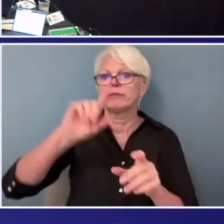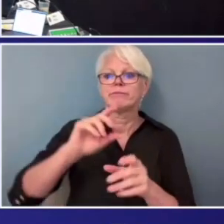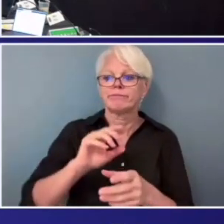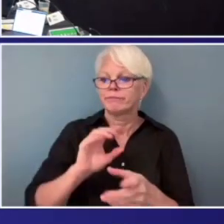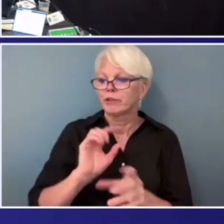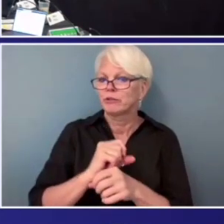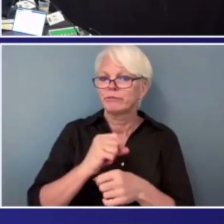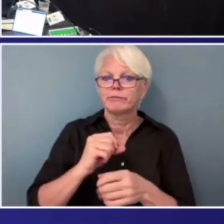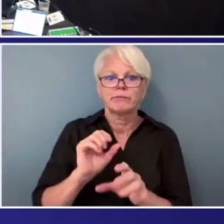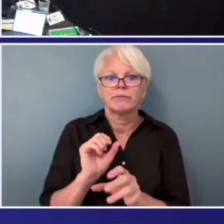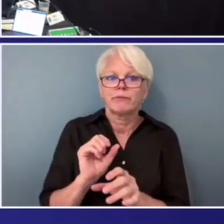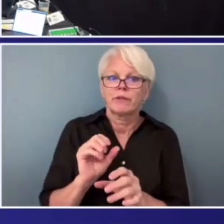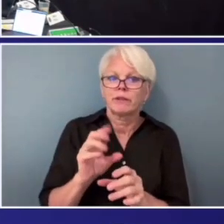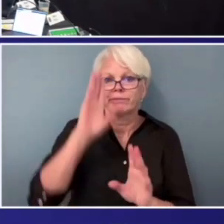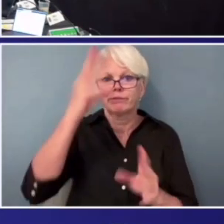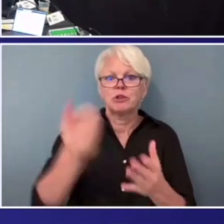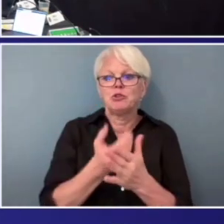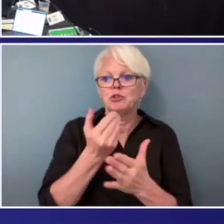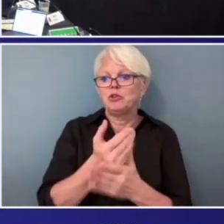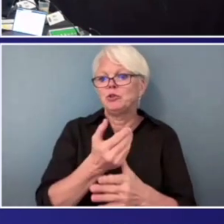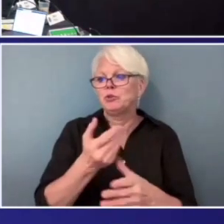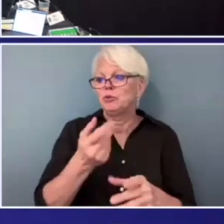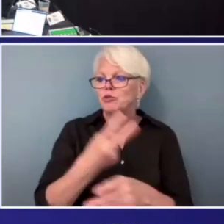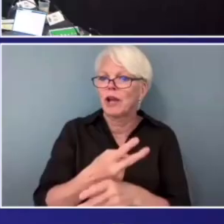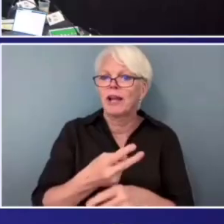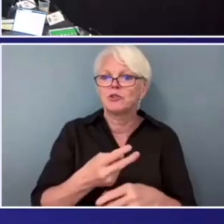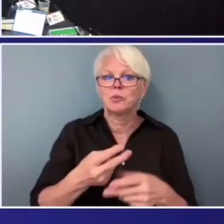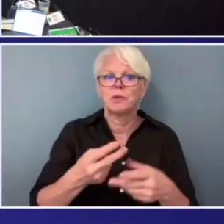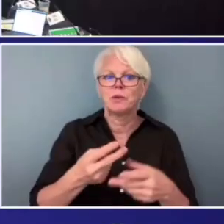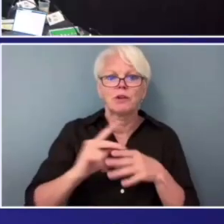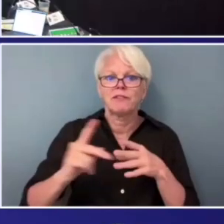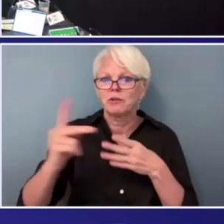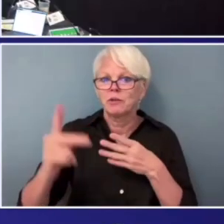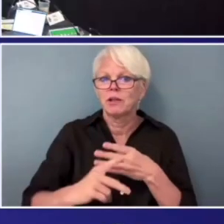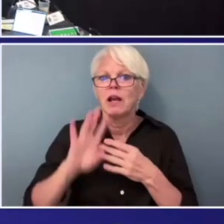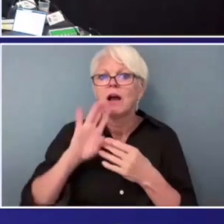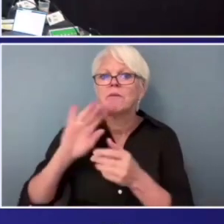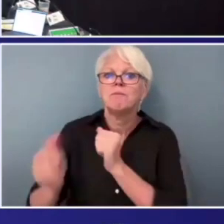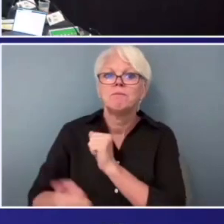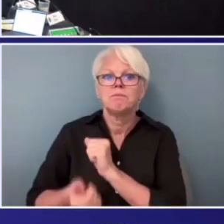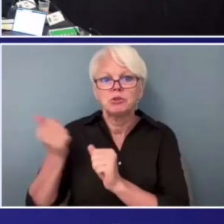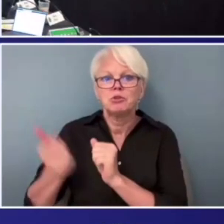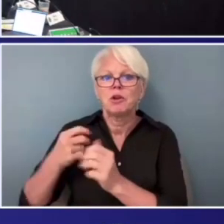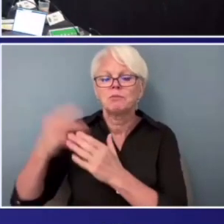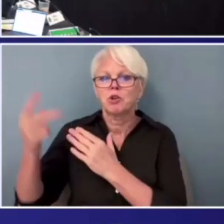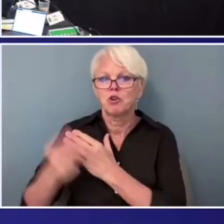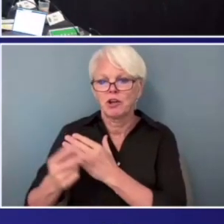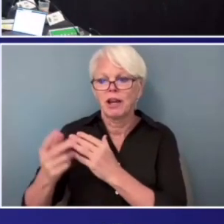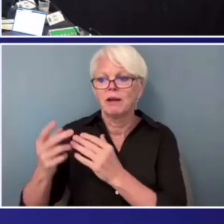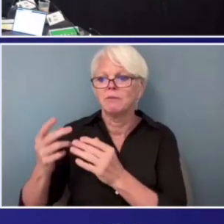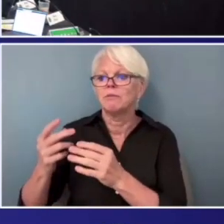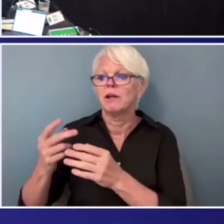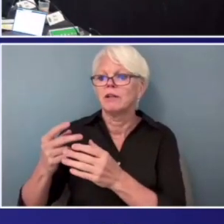that lead to the majority of the program actually being a graduate program to effectively disguise this at the higher